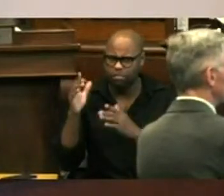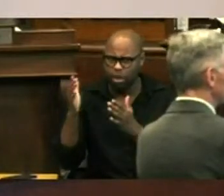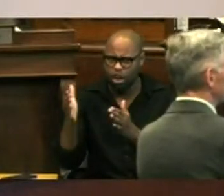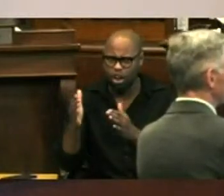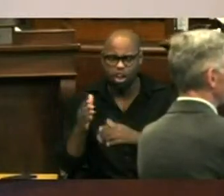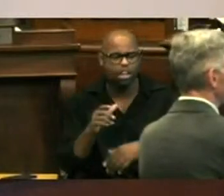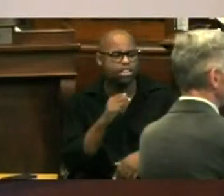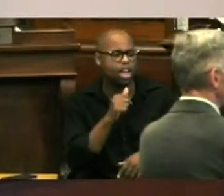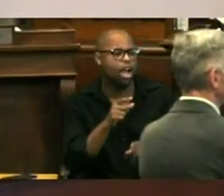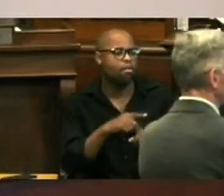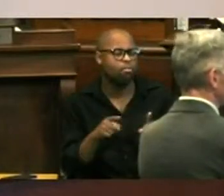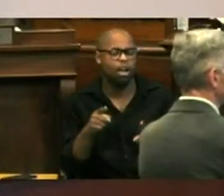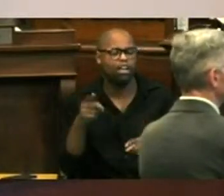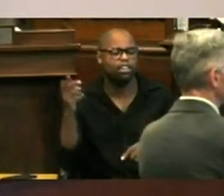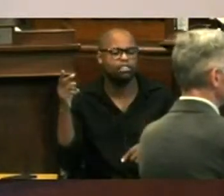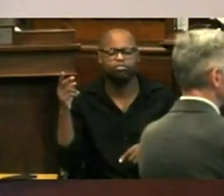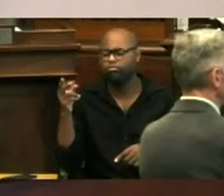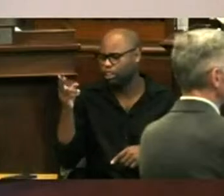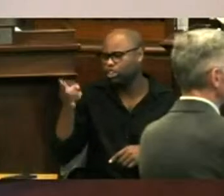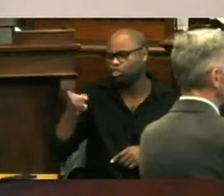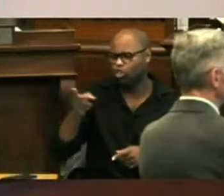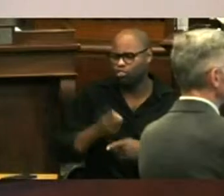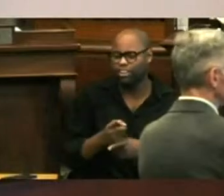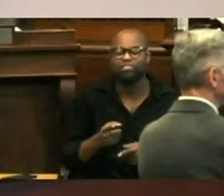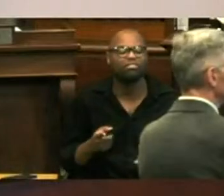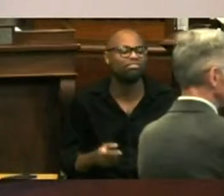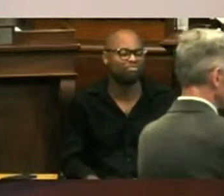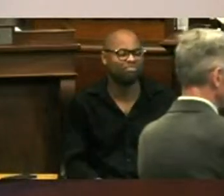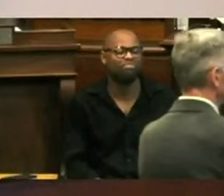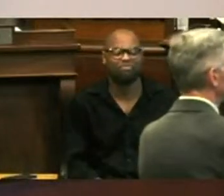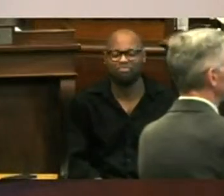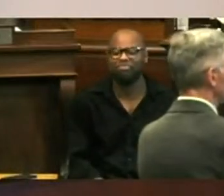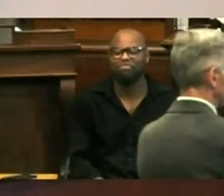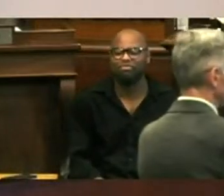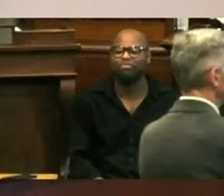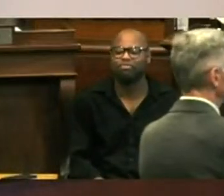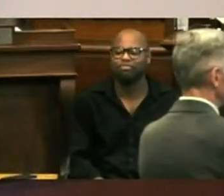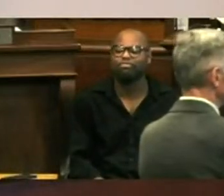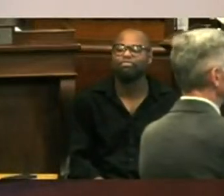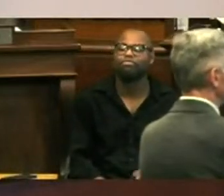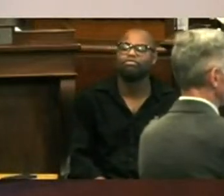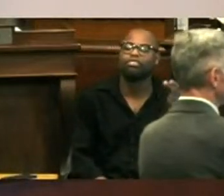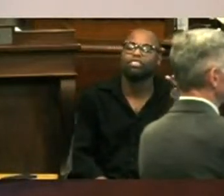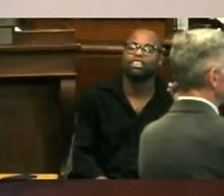historic. Actually, as cops in Olmsted Park. It's not an Olmsted Park, but it is a